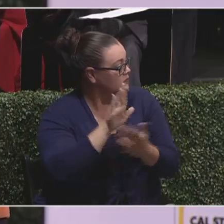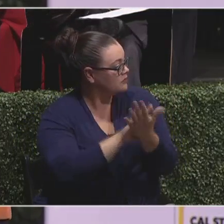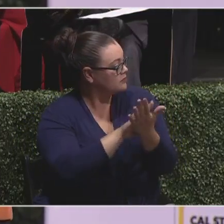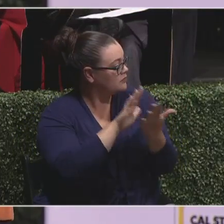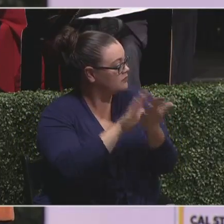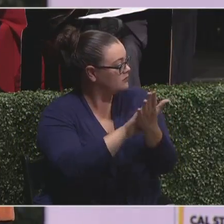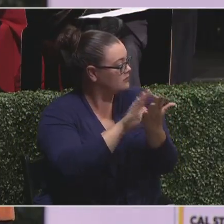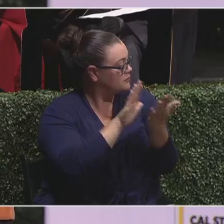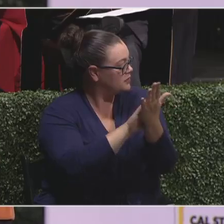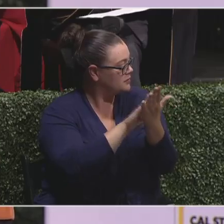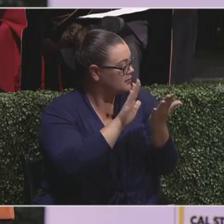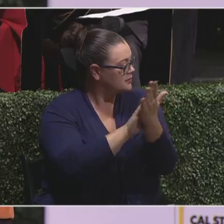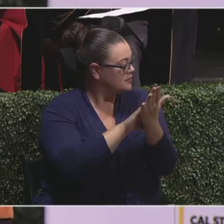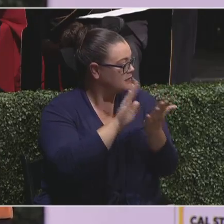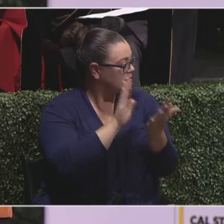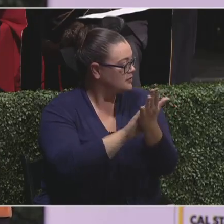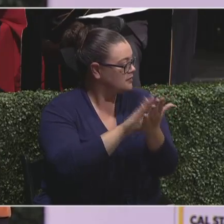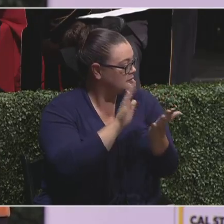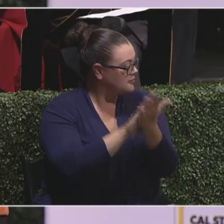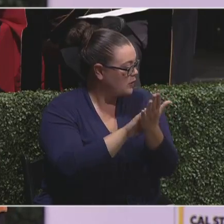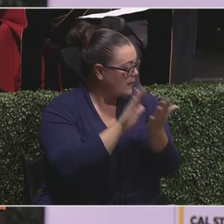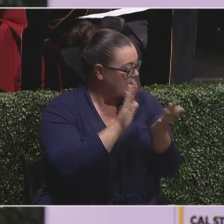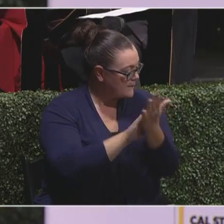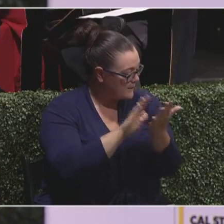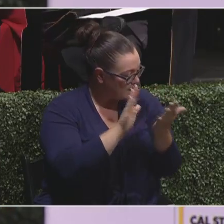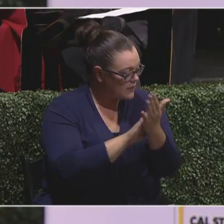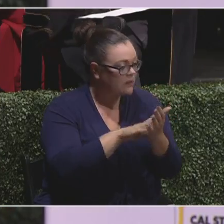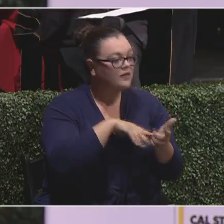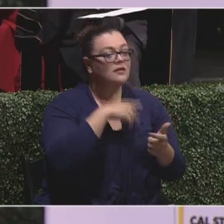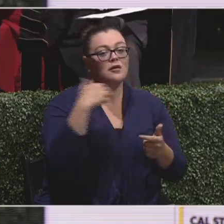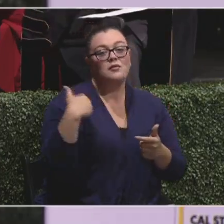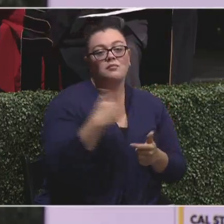AT THIS TIME I WOULD LIKE TO ACKNOWLEDGE AND THANK THE CHAIR OF